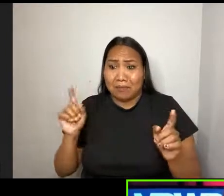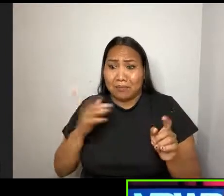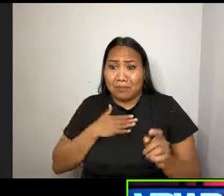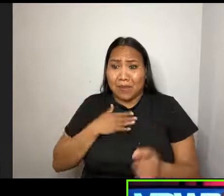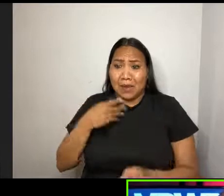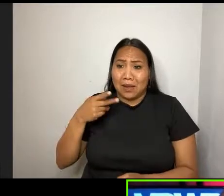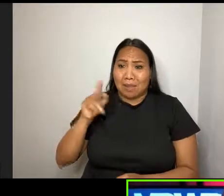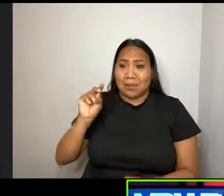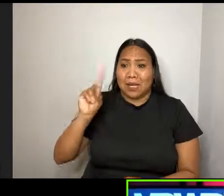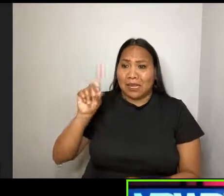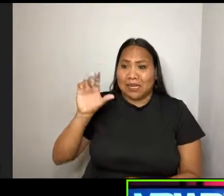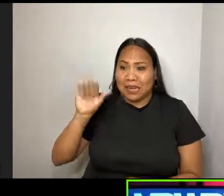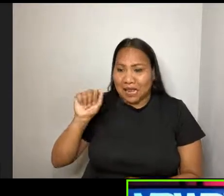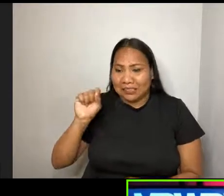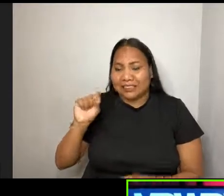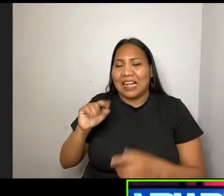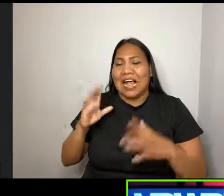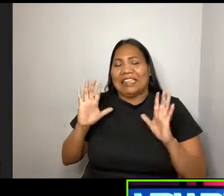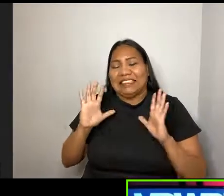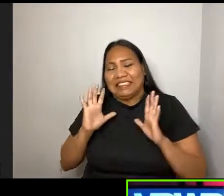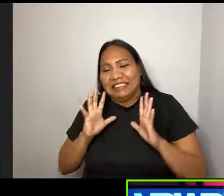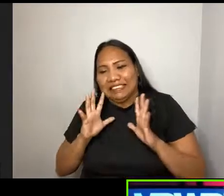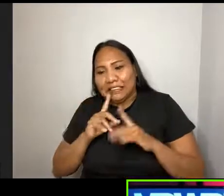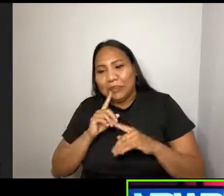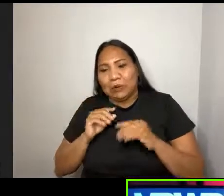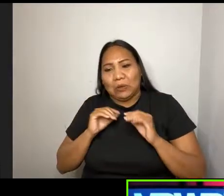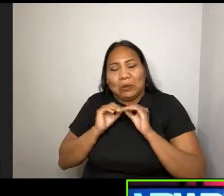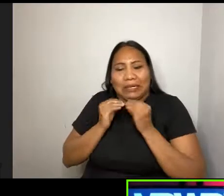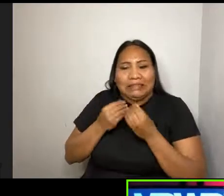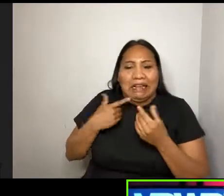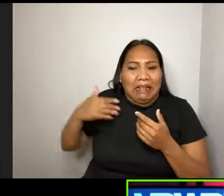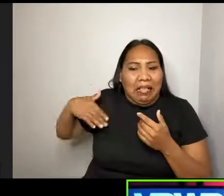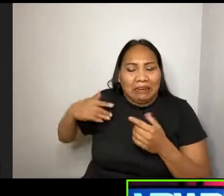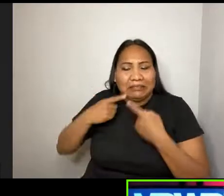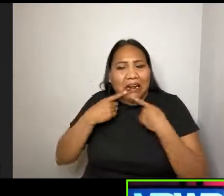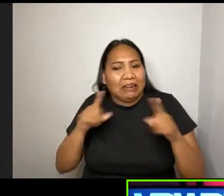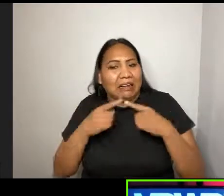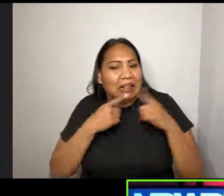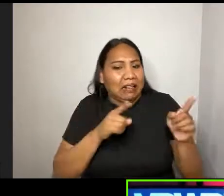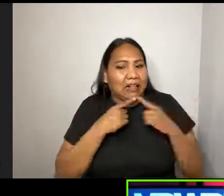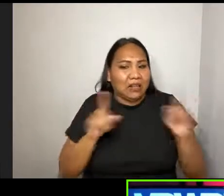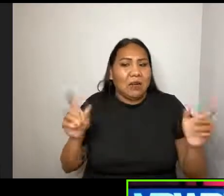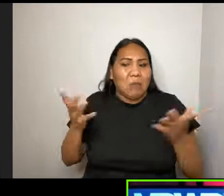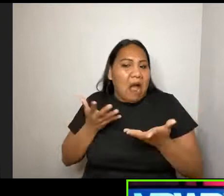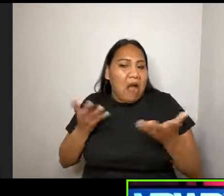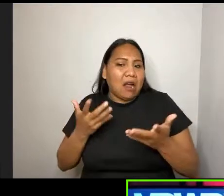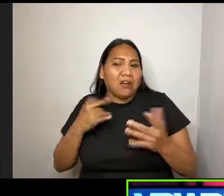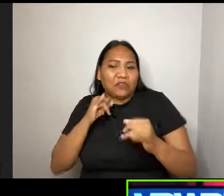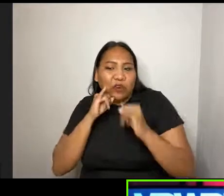am such a small organization, or we are such a small organization, that we are backlogged